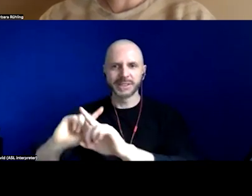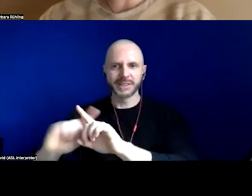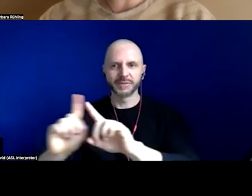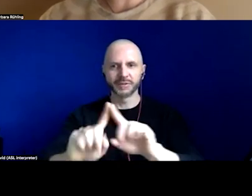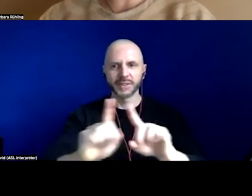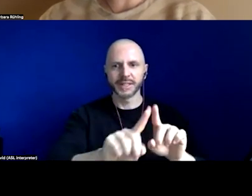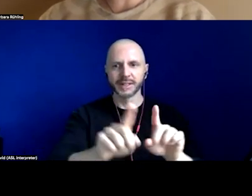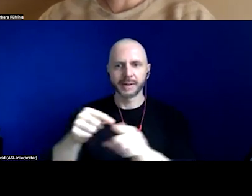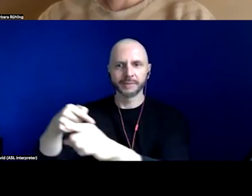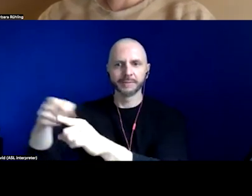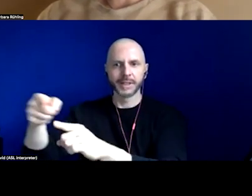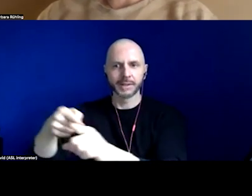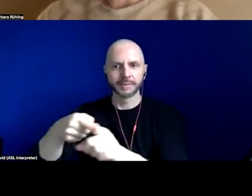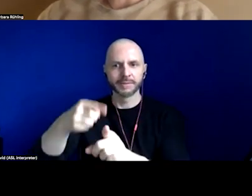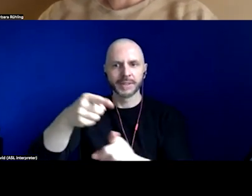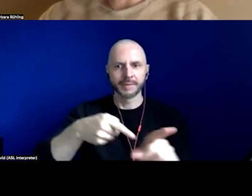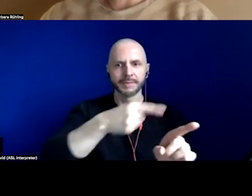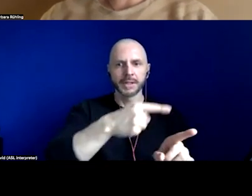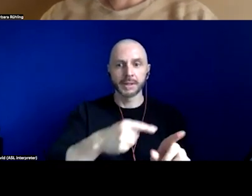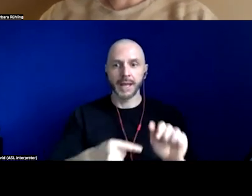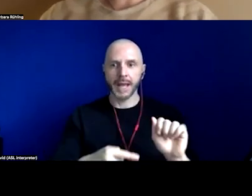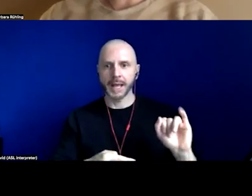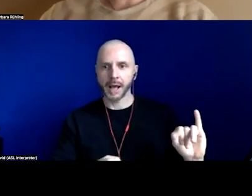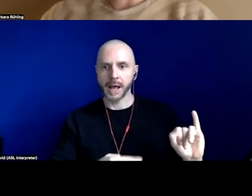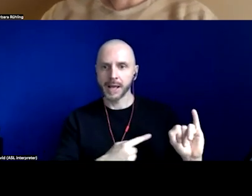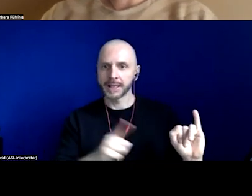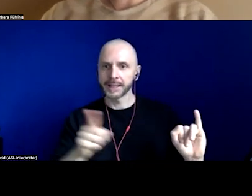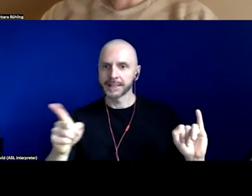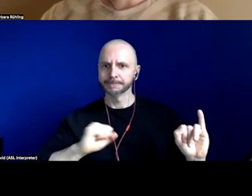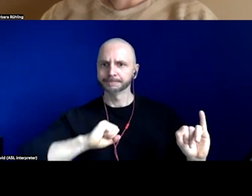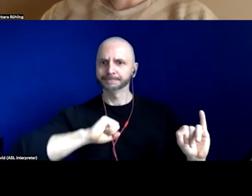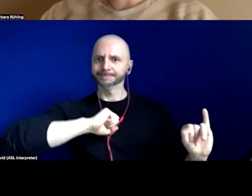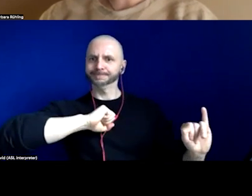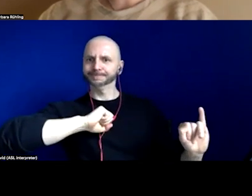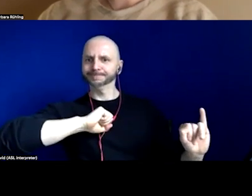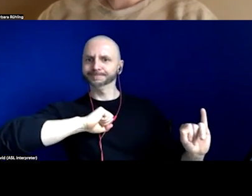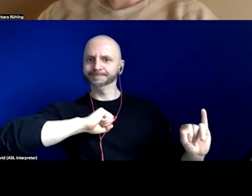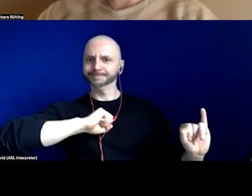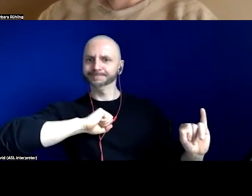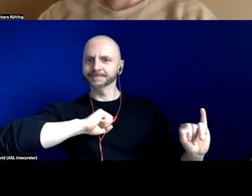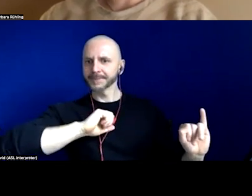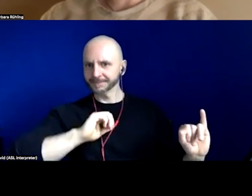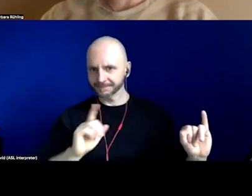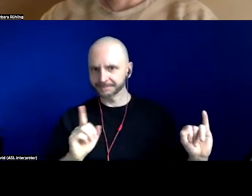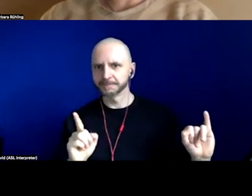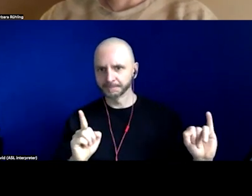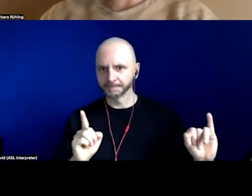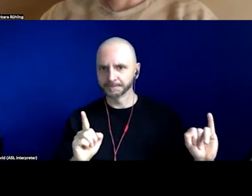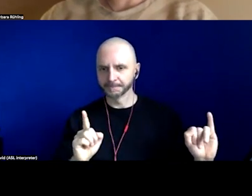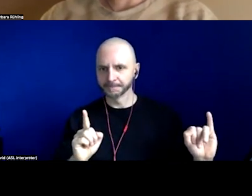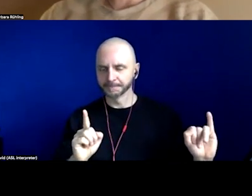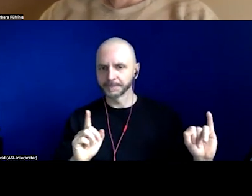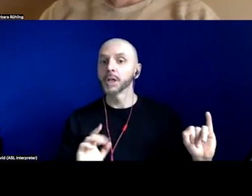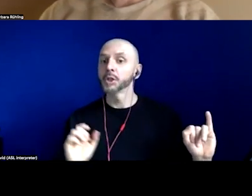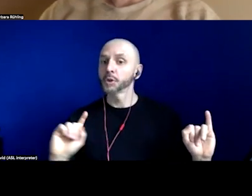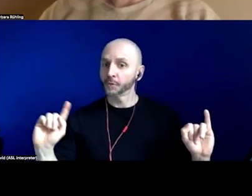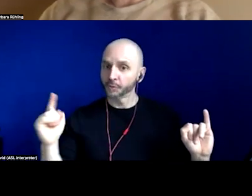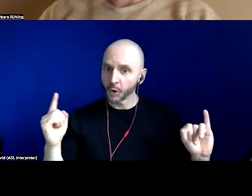their processes. So, we actually found that there has been at first very little use at all. And then